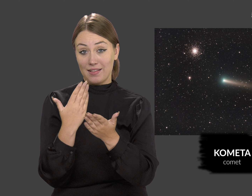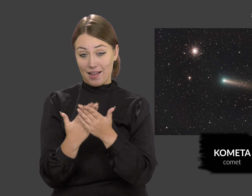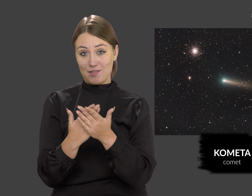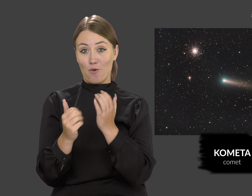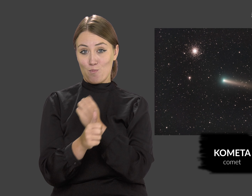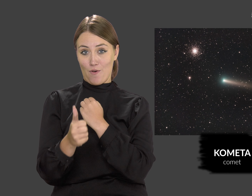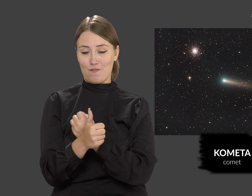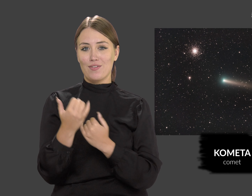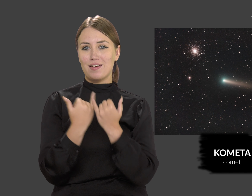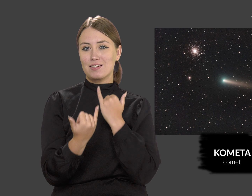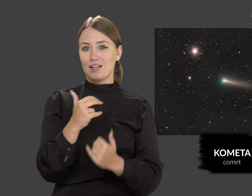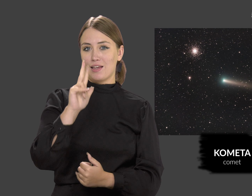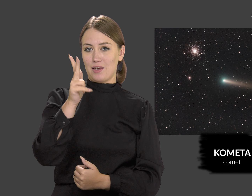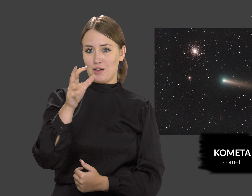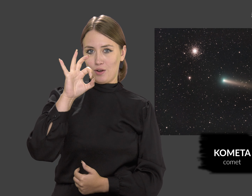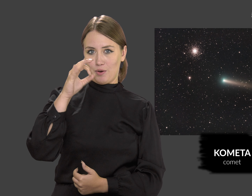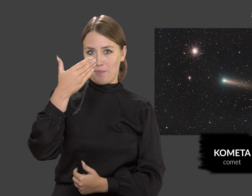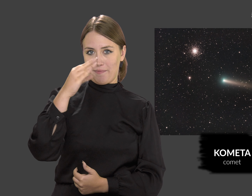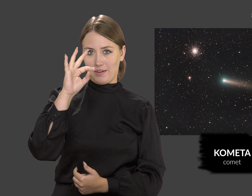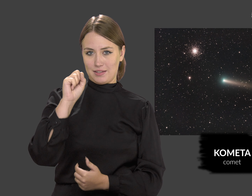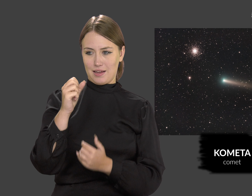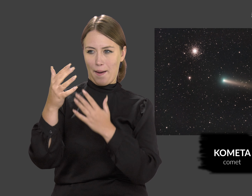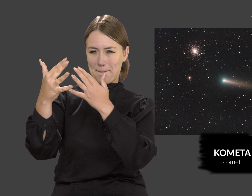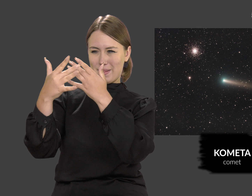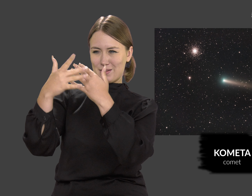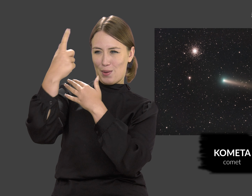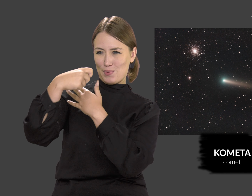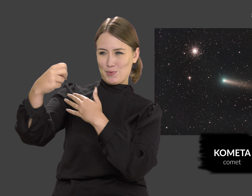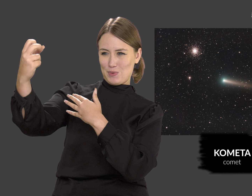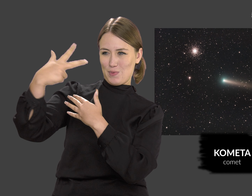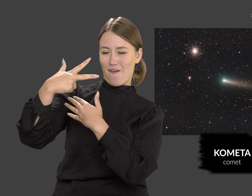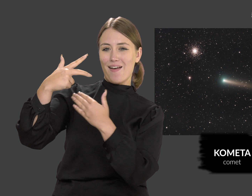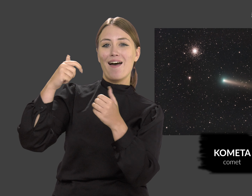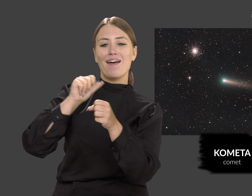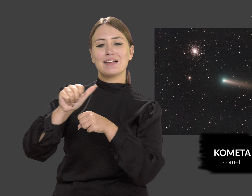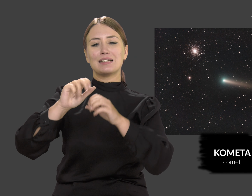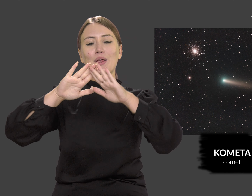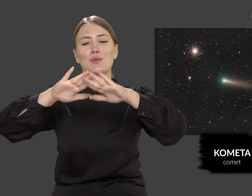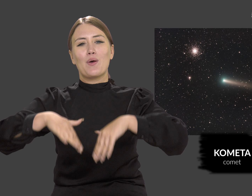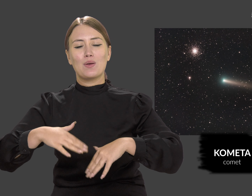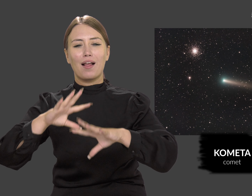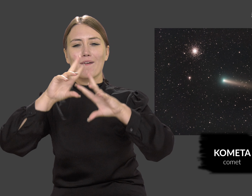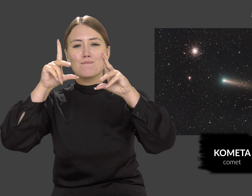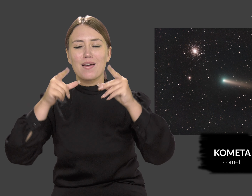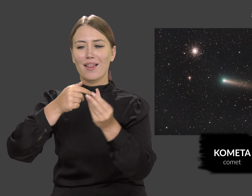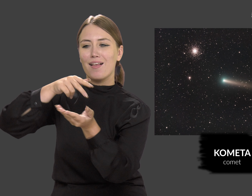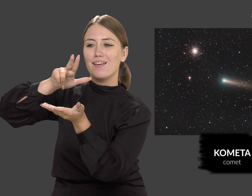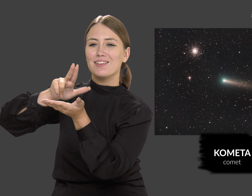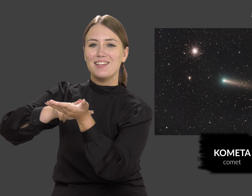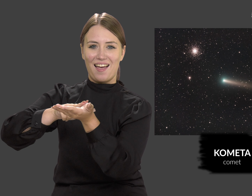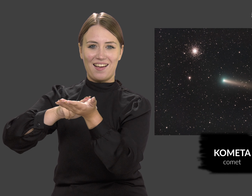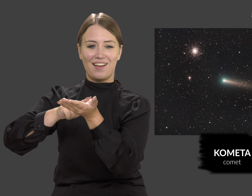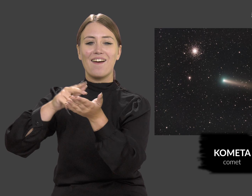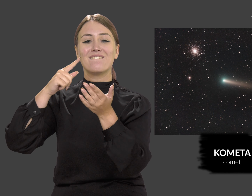That's why when a comet approaches the Sun, it leaves behind a beautiful trail –